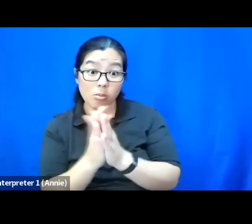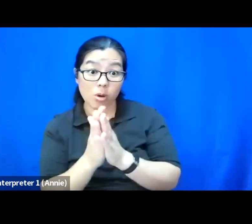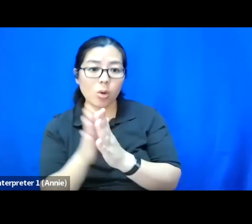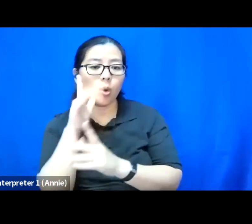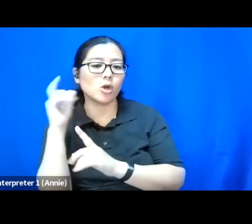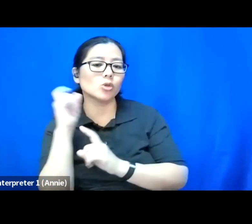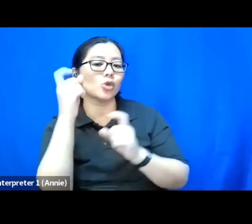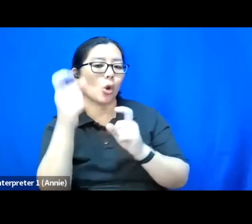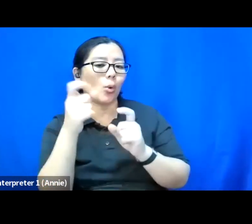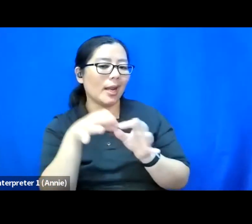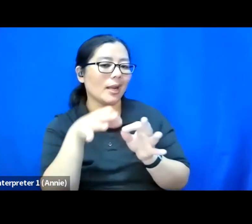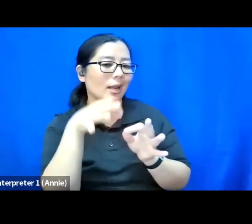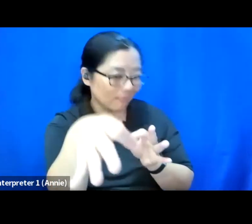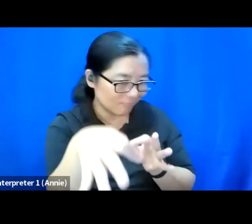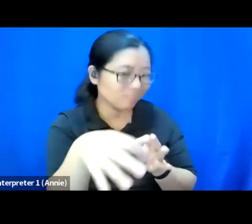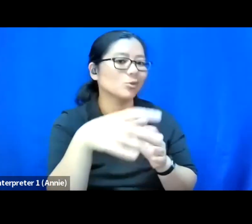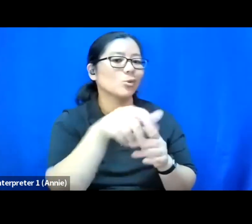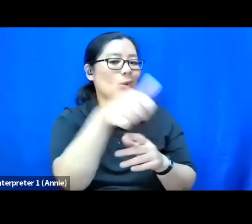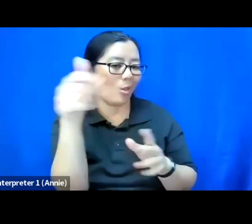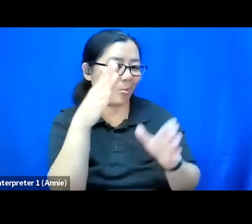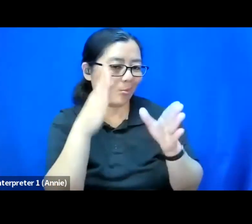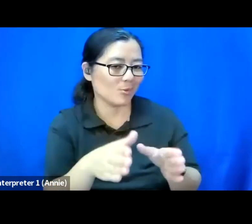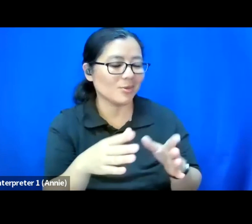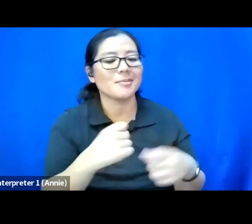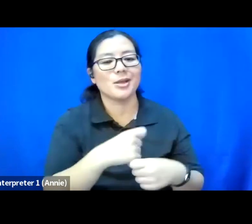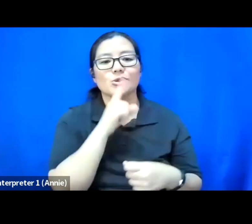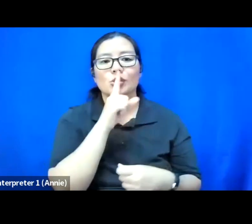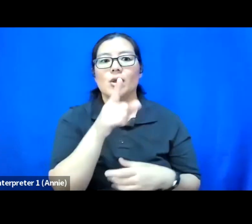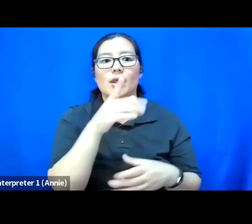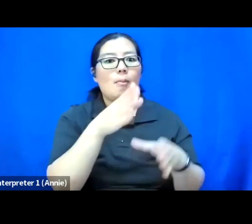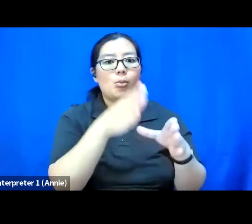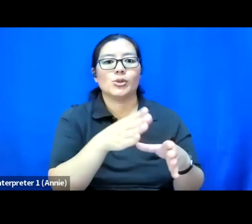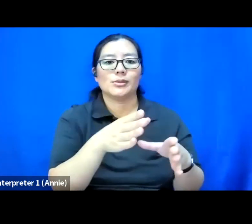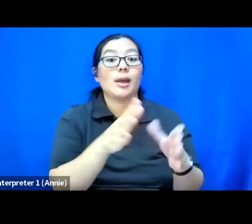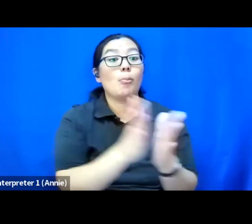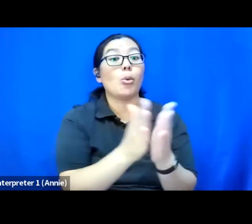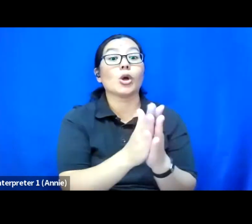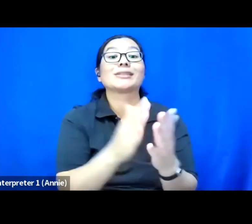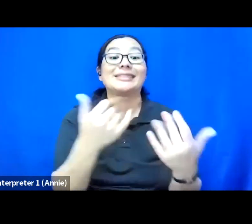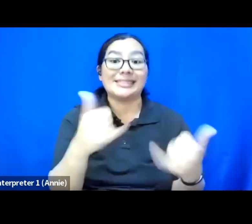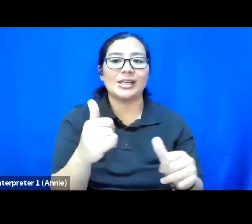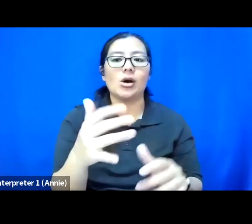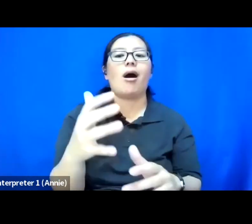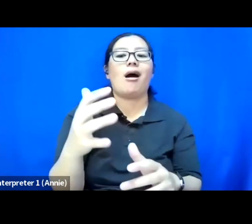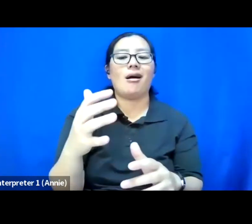And we'll be adding you to our listserv so that you get the video. But our feelings will not be hurt if you unsubscribe